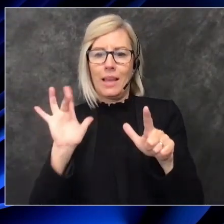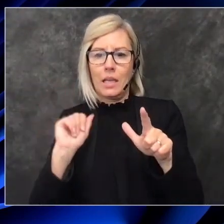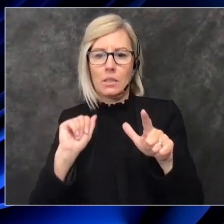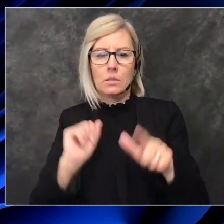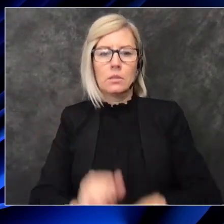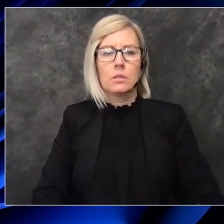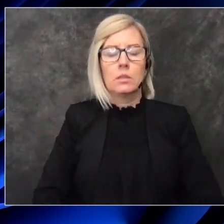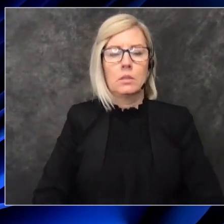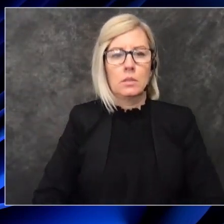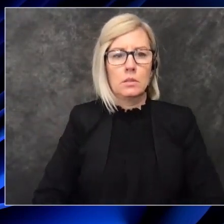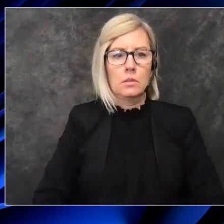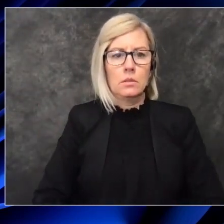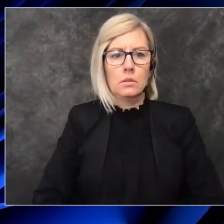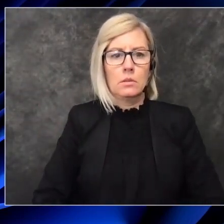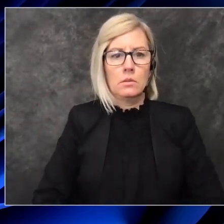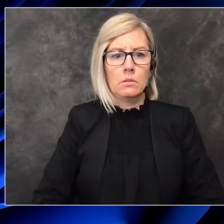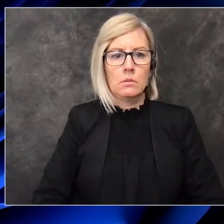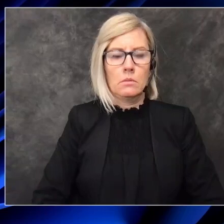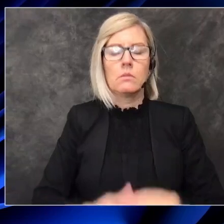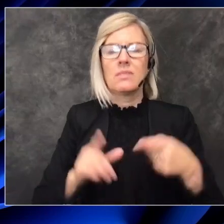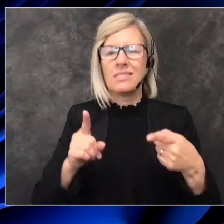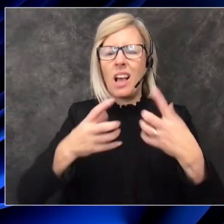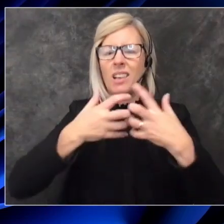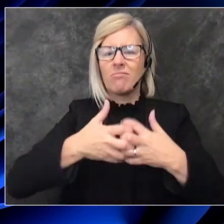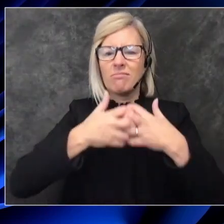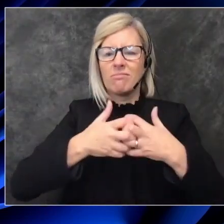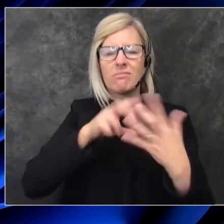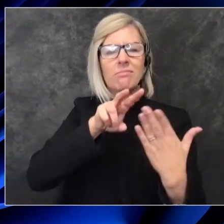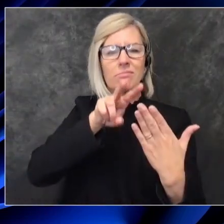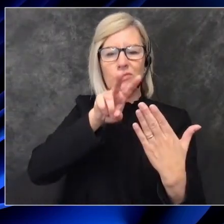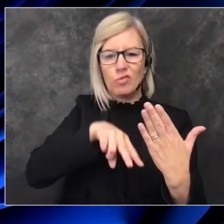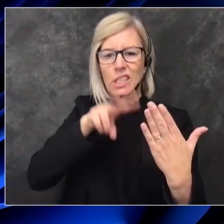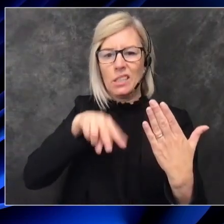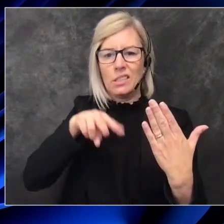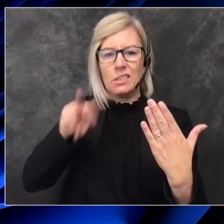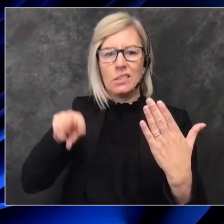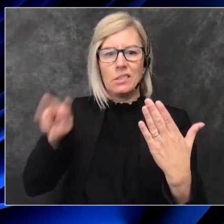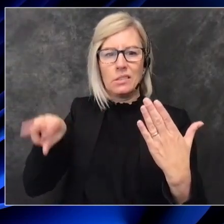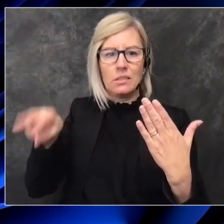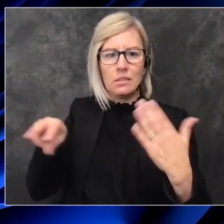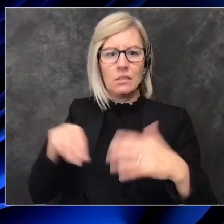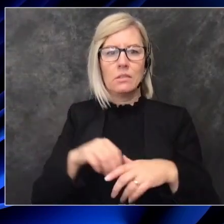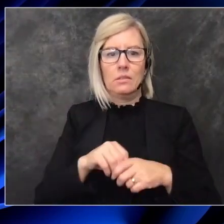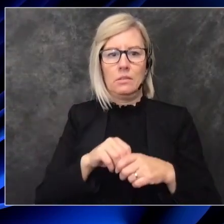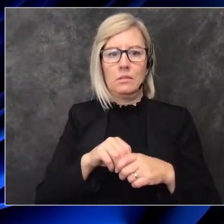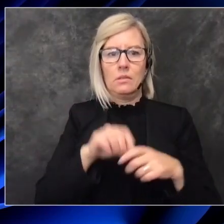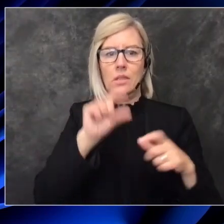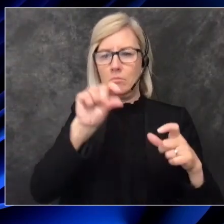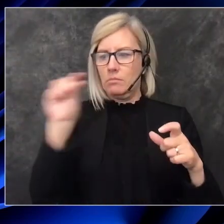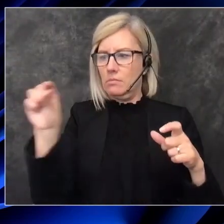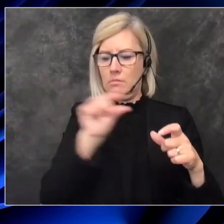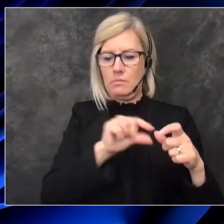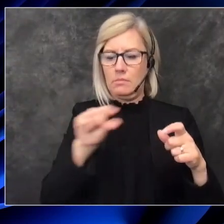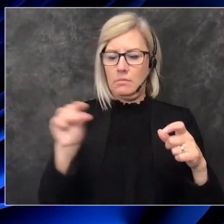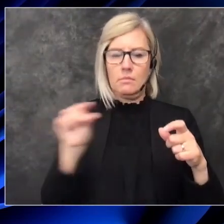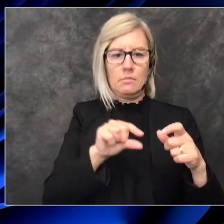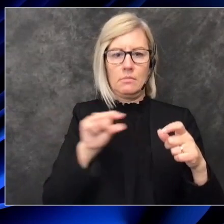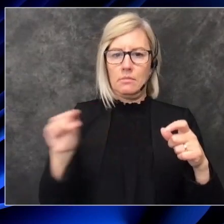Start, pause and resume reading reading shortcut plus enter stop reading any key.